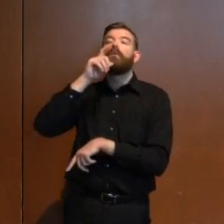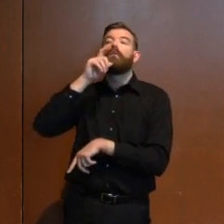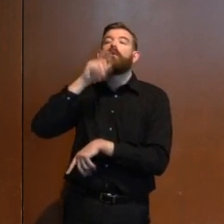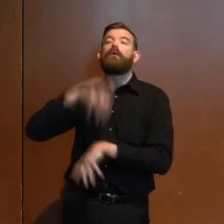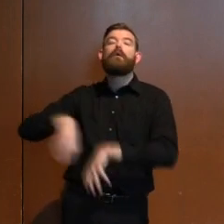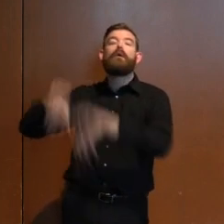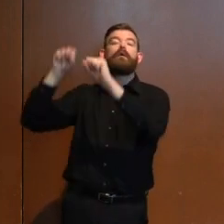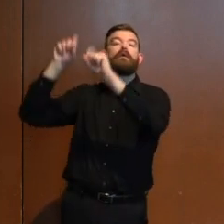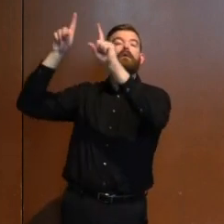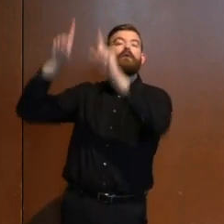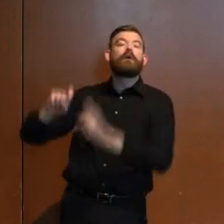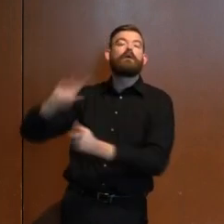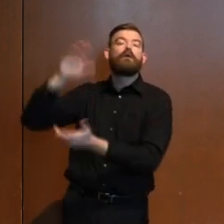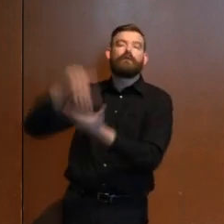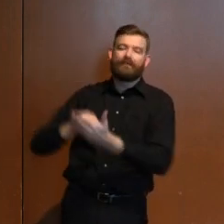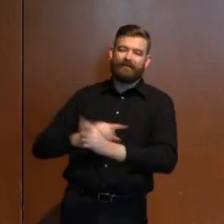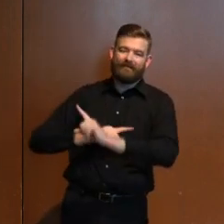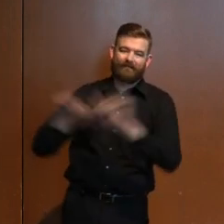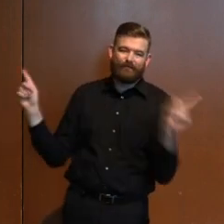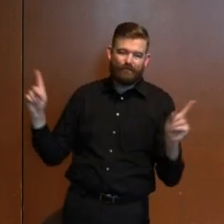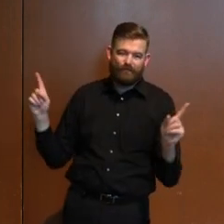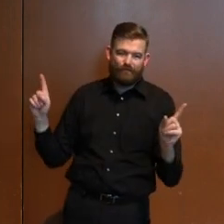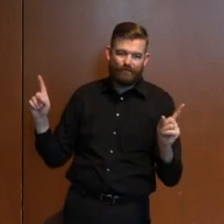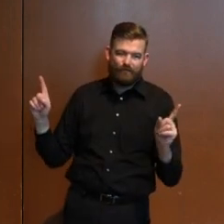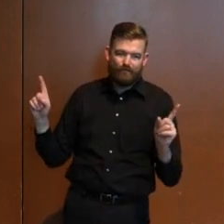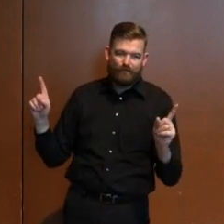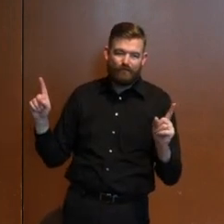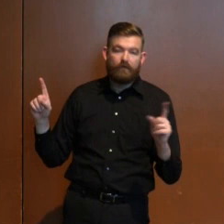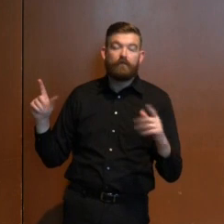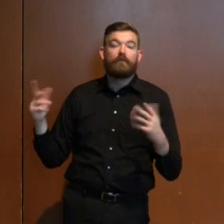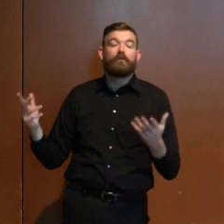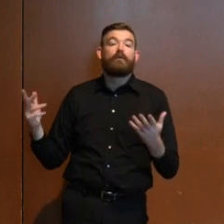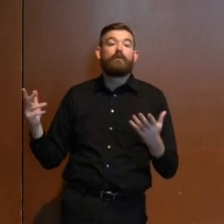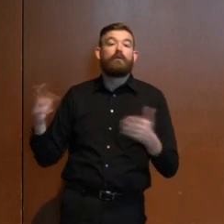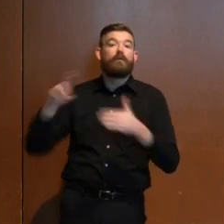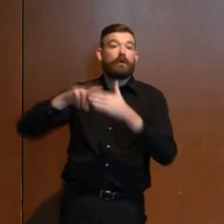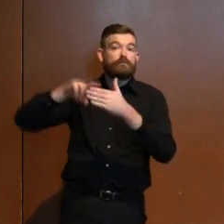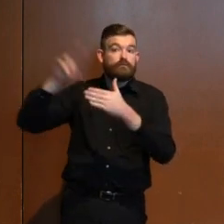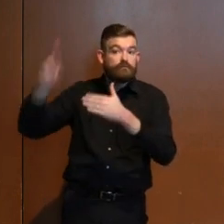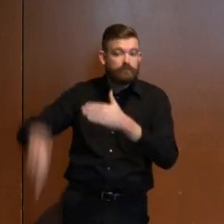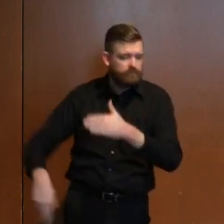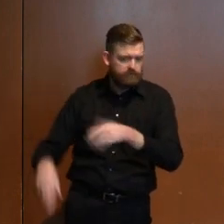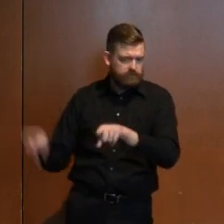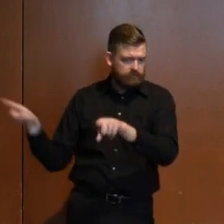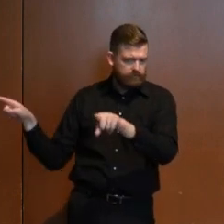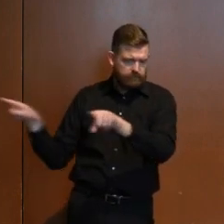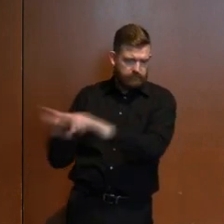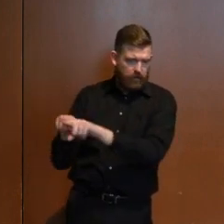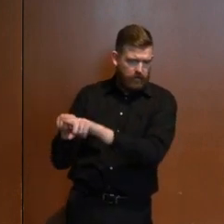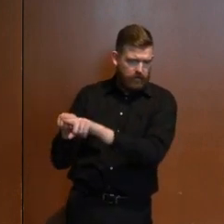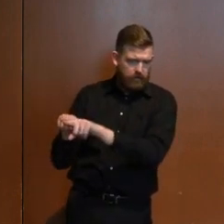BECAUSE OF A SIMPLE REASON I BELIEVE THEY HAVE DIFFERENT HOSTS. THE END RESULT IS NOT DIFFERENT